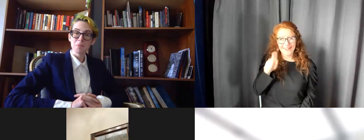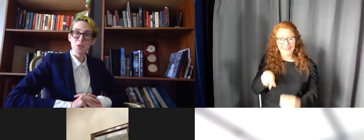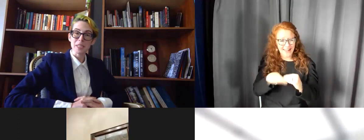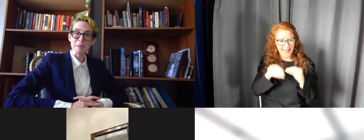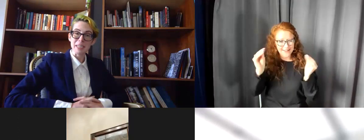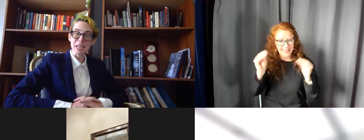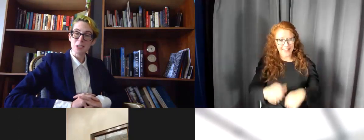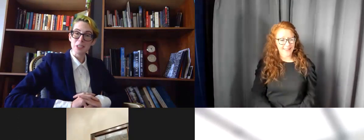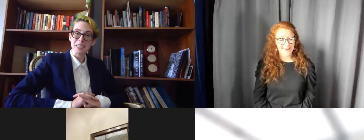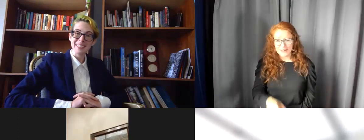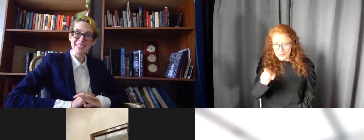Farrah Garland: you do spectacularly.